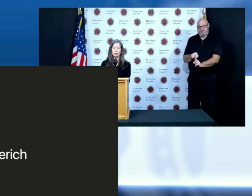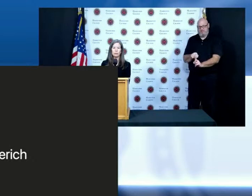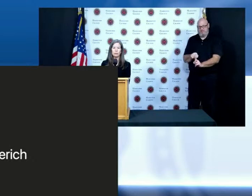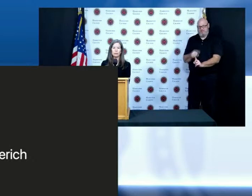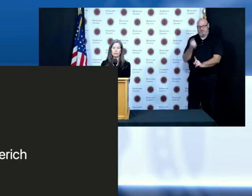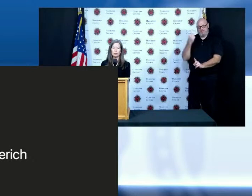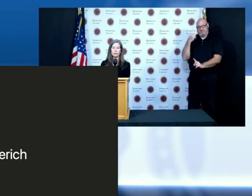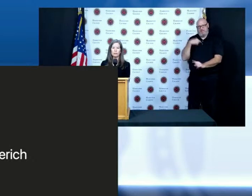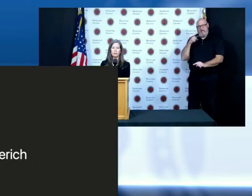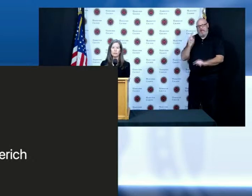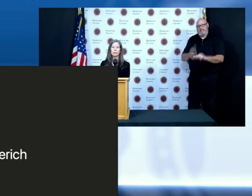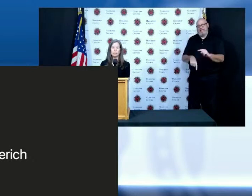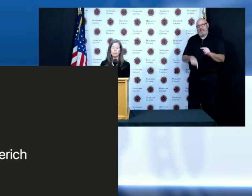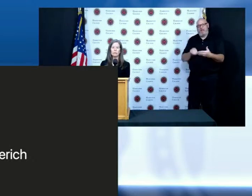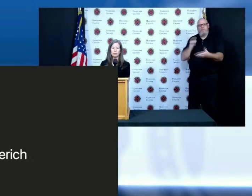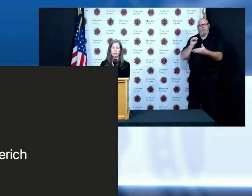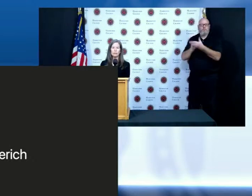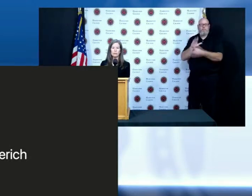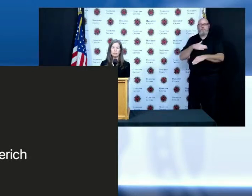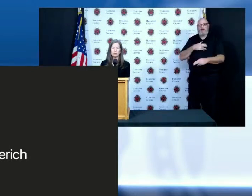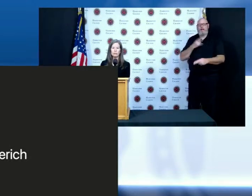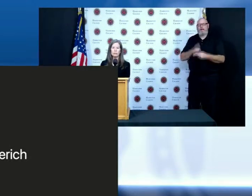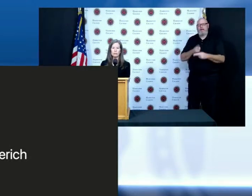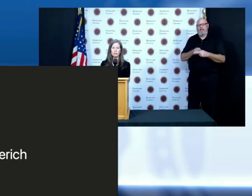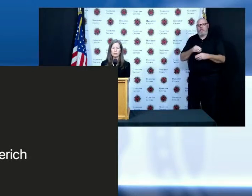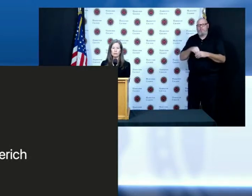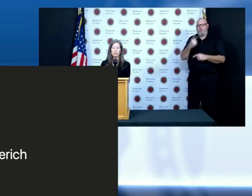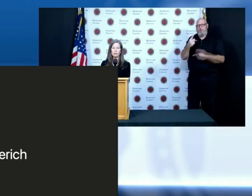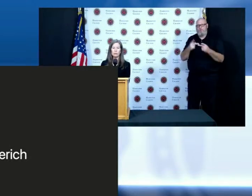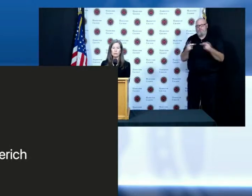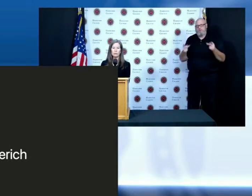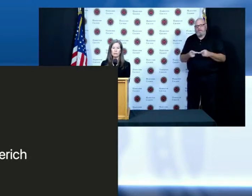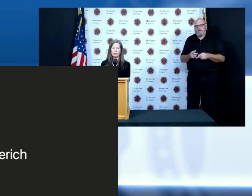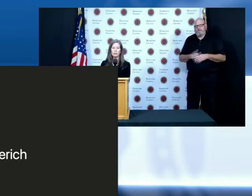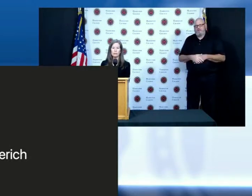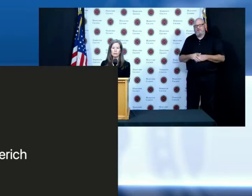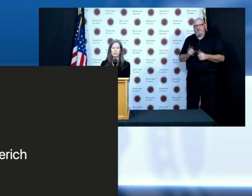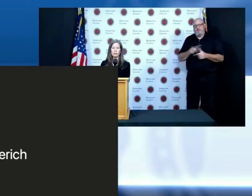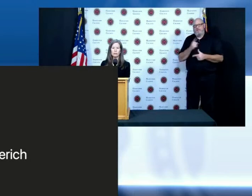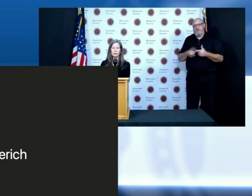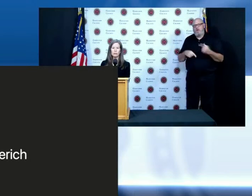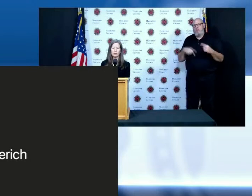before this isn't perfect but is the nature of the process that's been set up for us